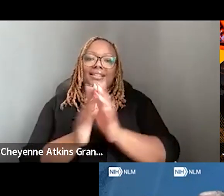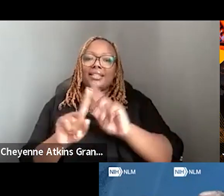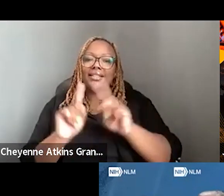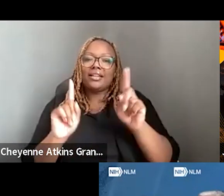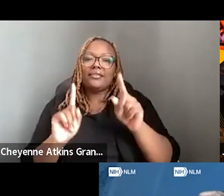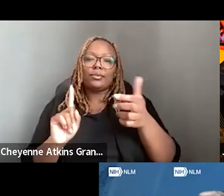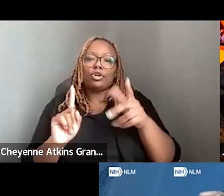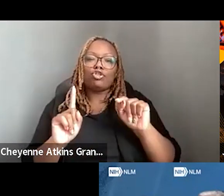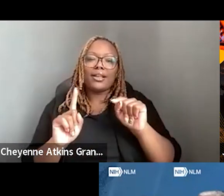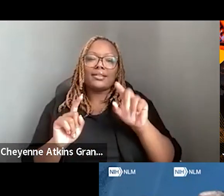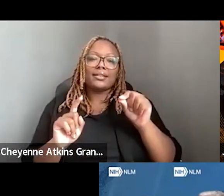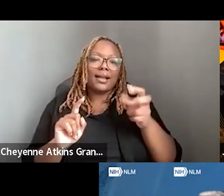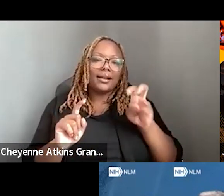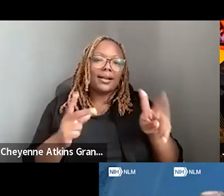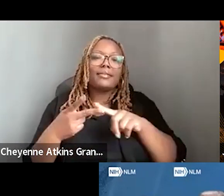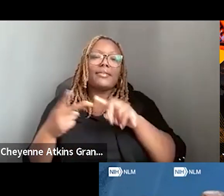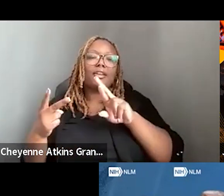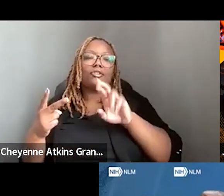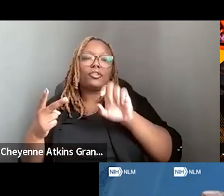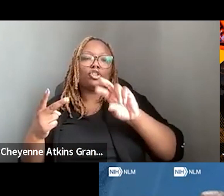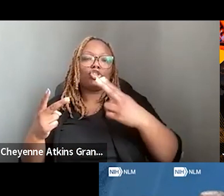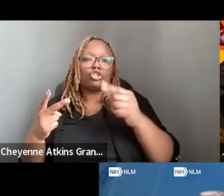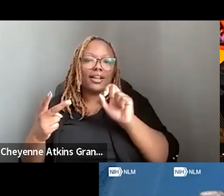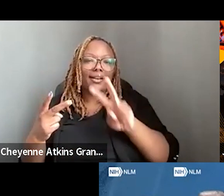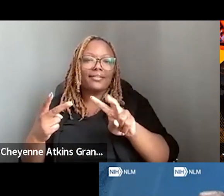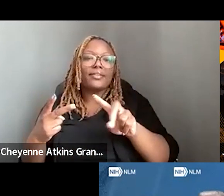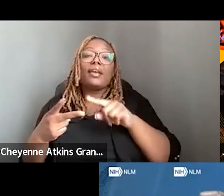and Research.gov, what I'll say is that, obviously, Research.gov was built